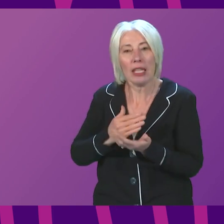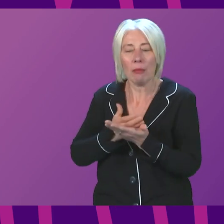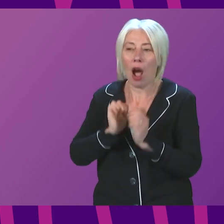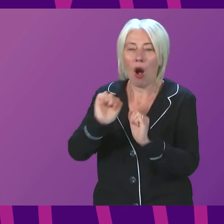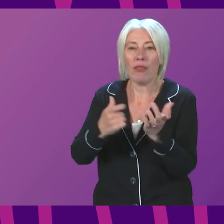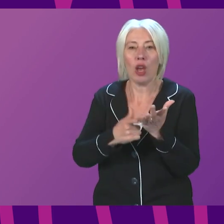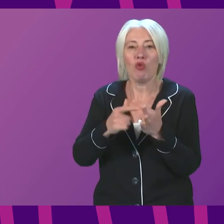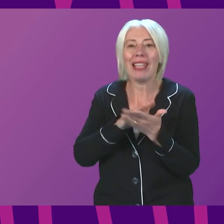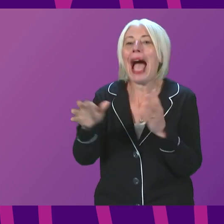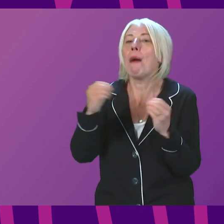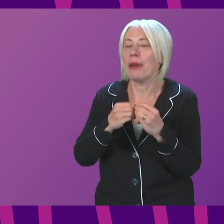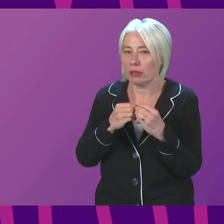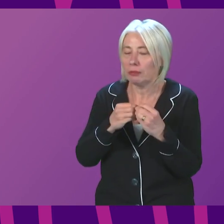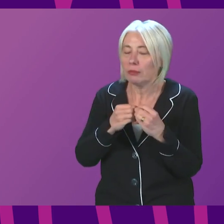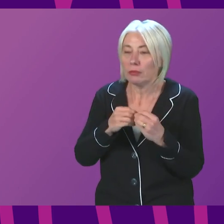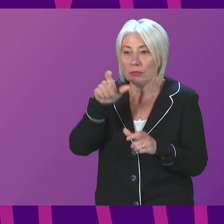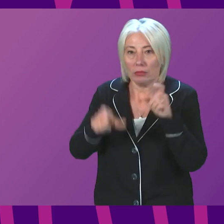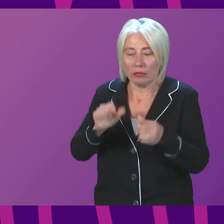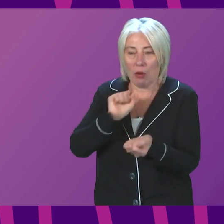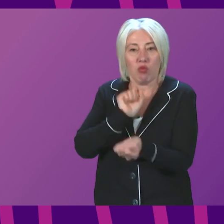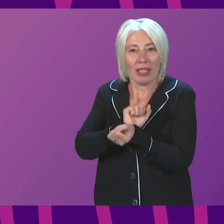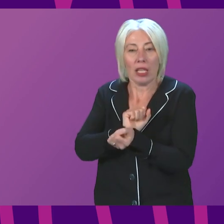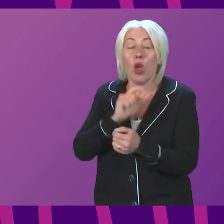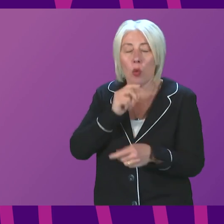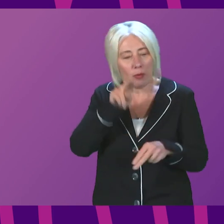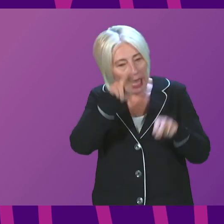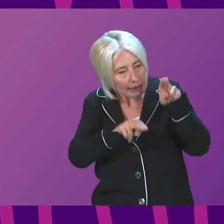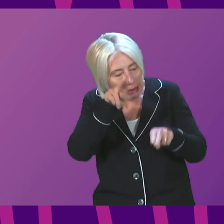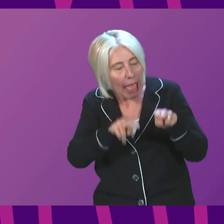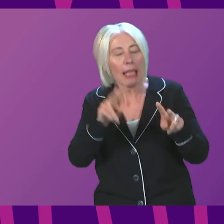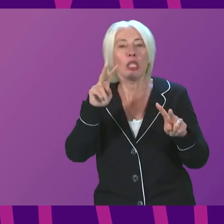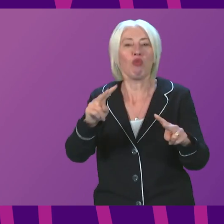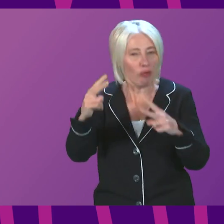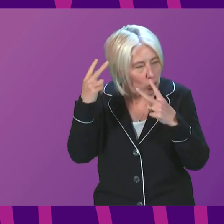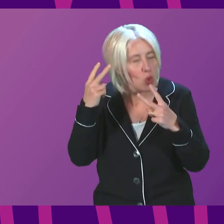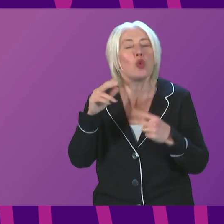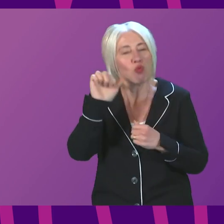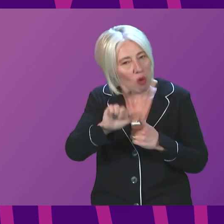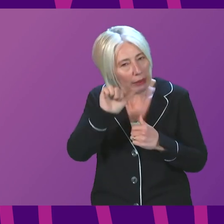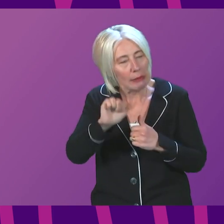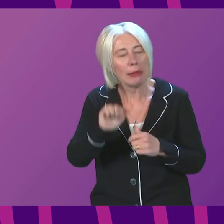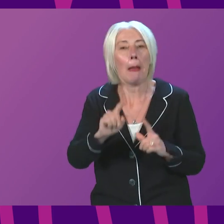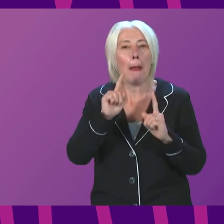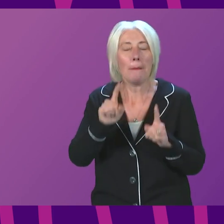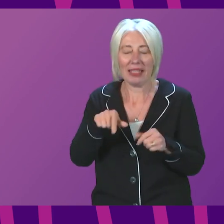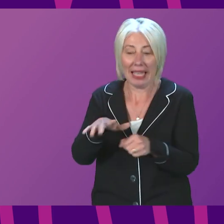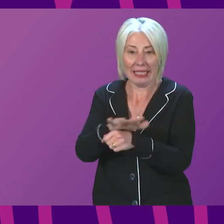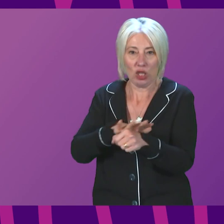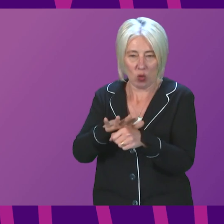process. Rightly, prisoners are subject to assessment and review, and when a situation arises that